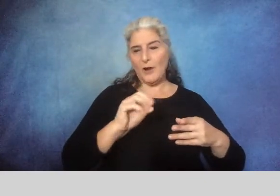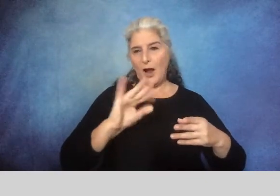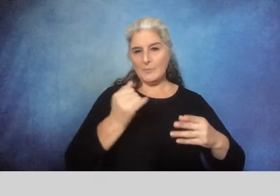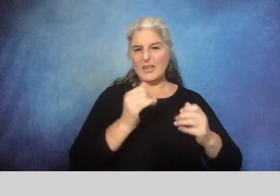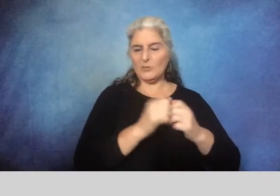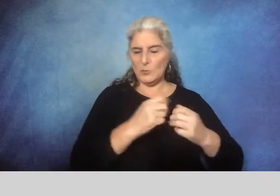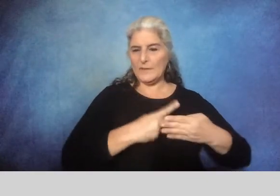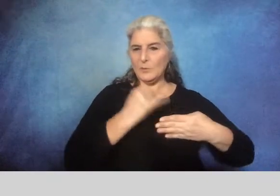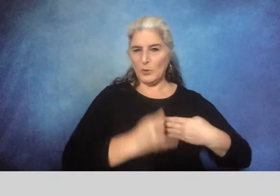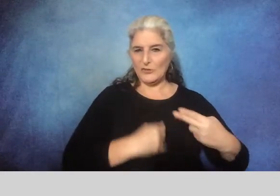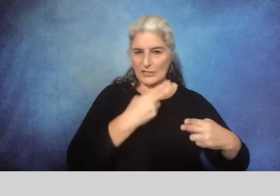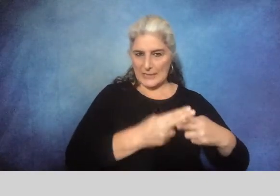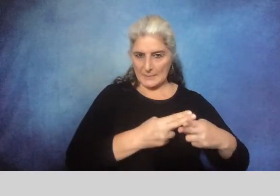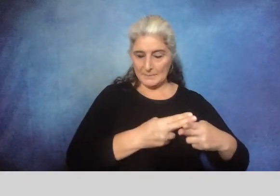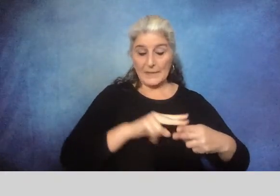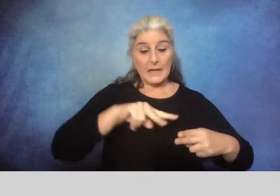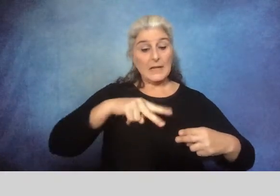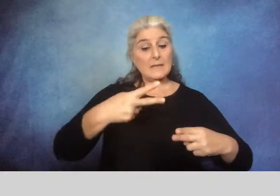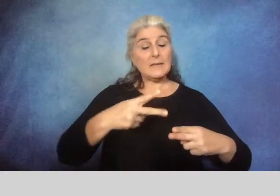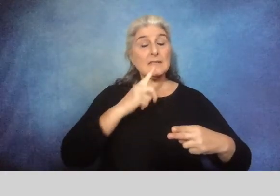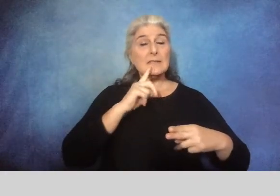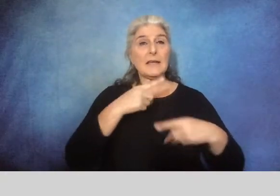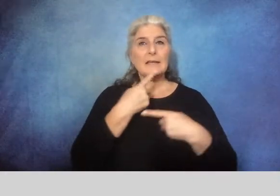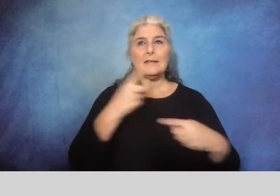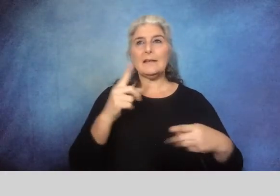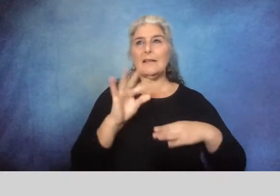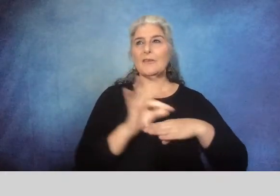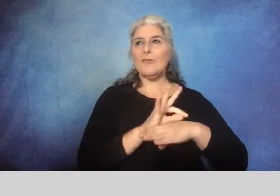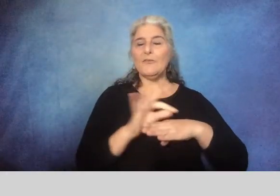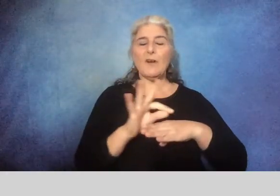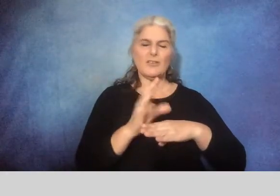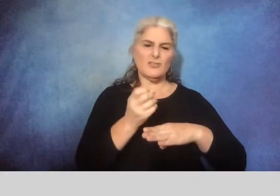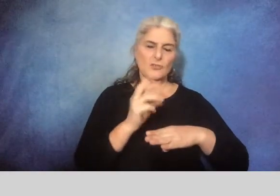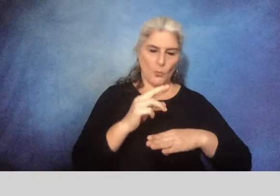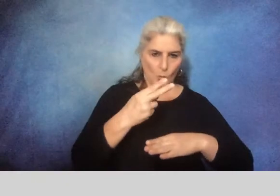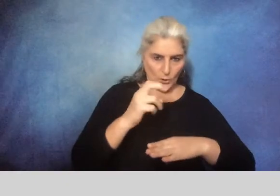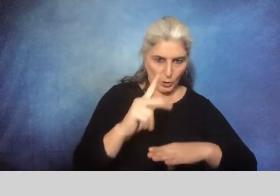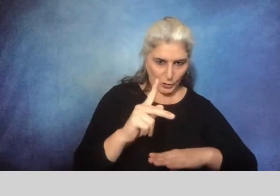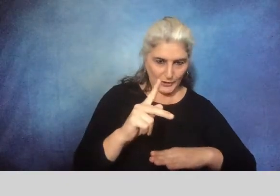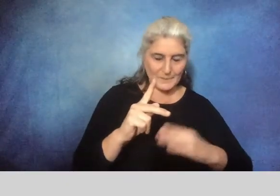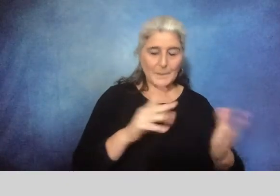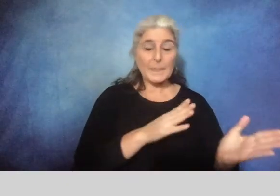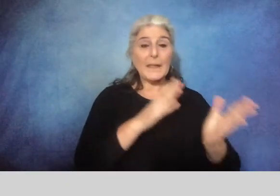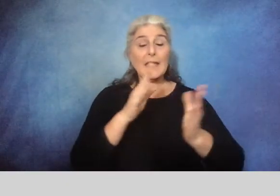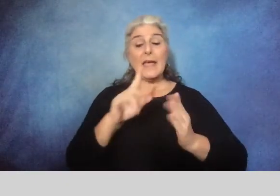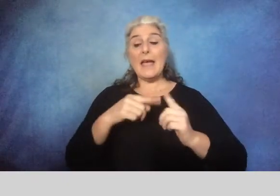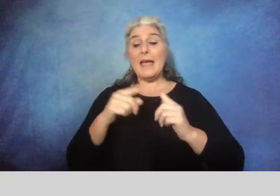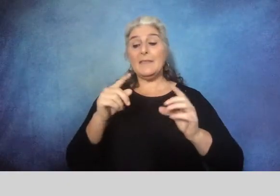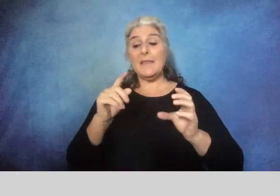And second is declaring the function or a hook and then decorating the function